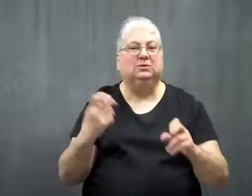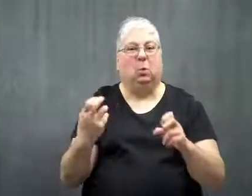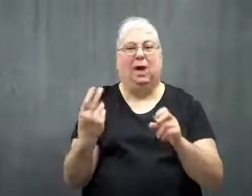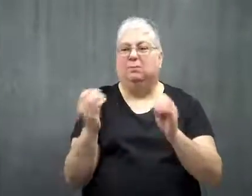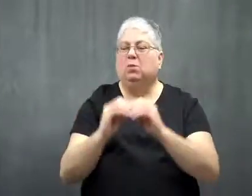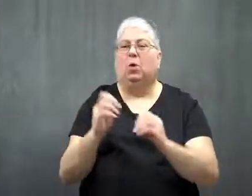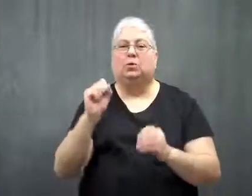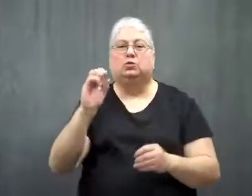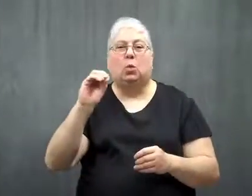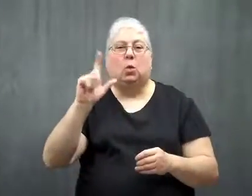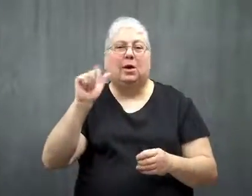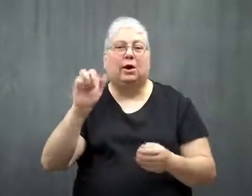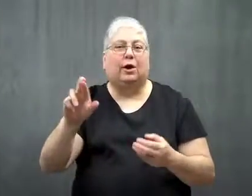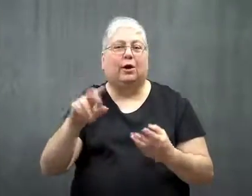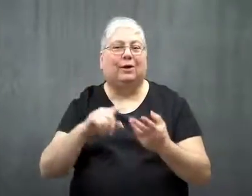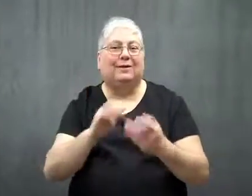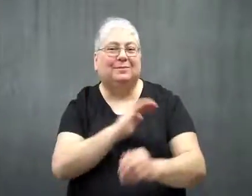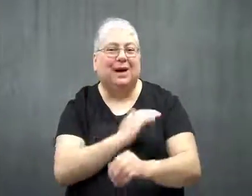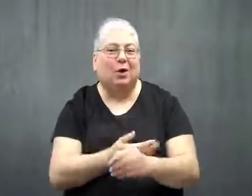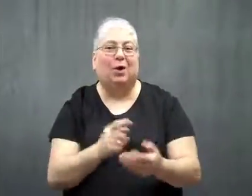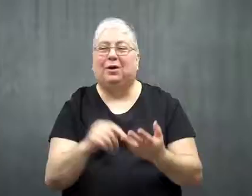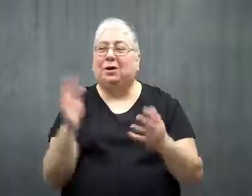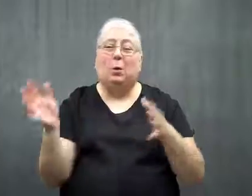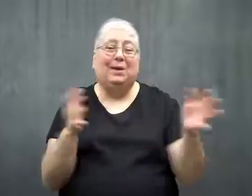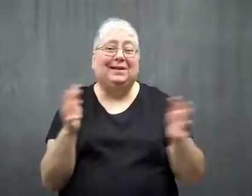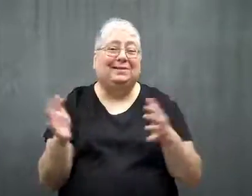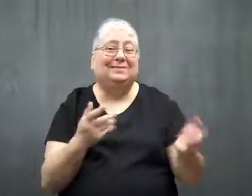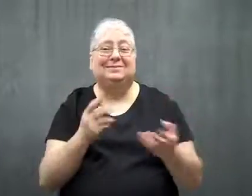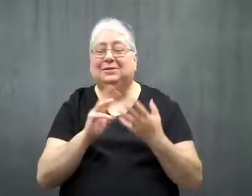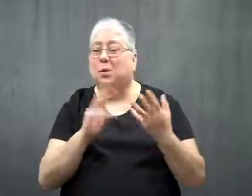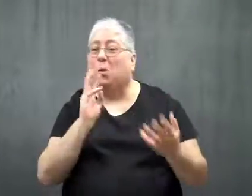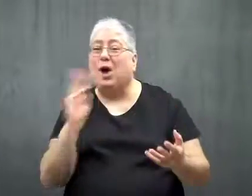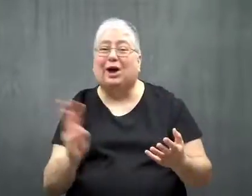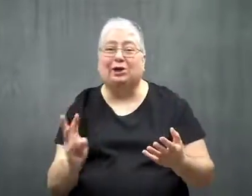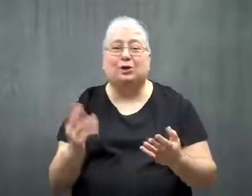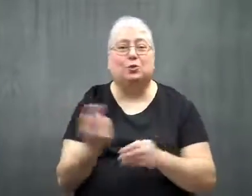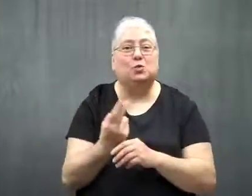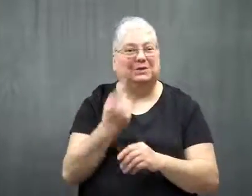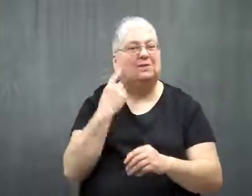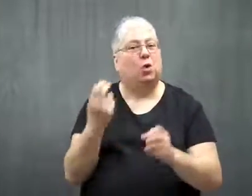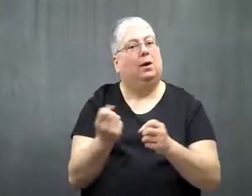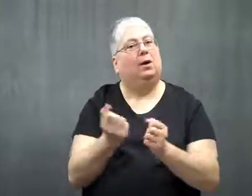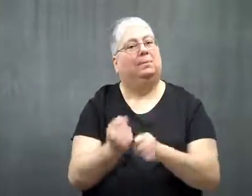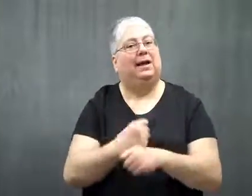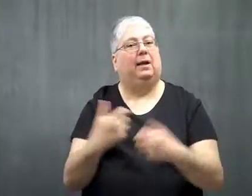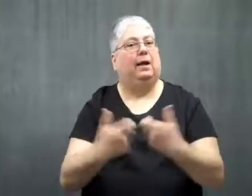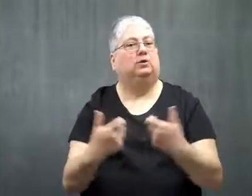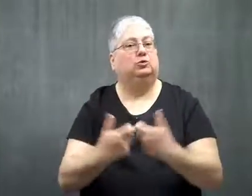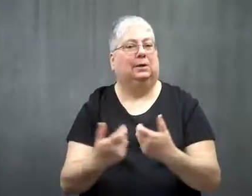using solar power, wind and water to produce electricity.